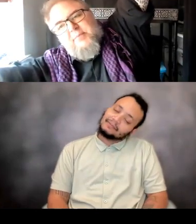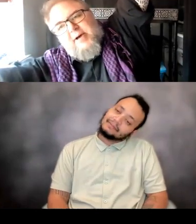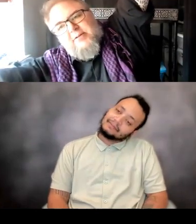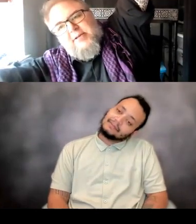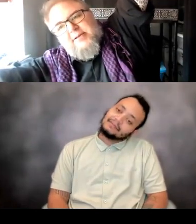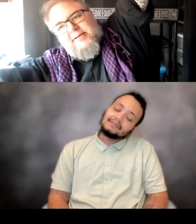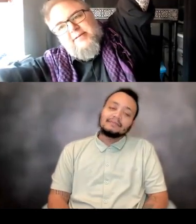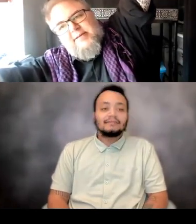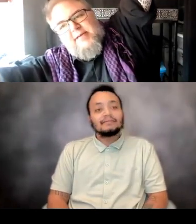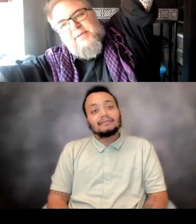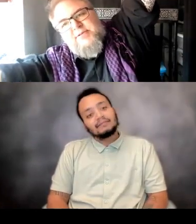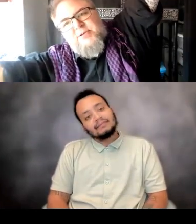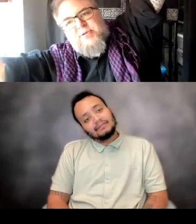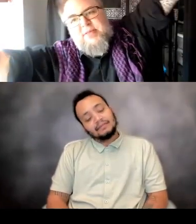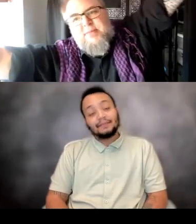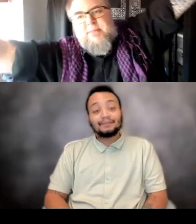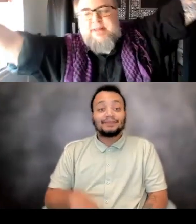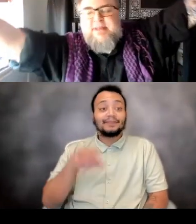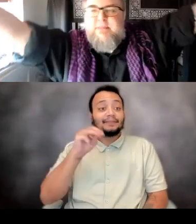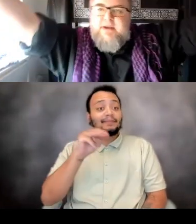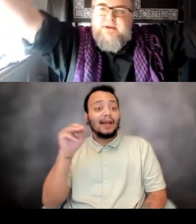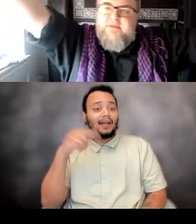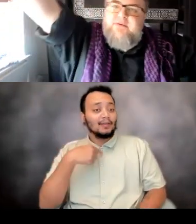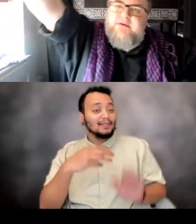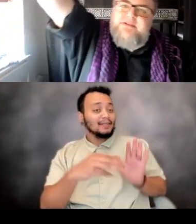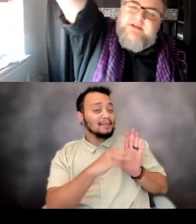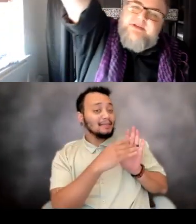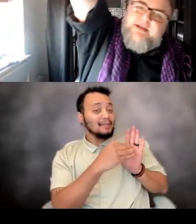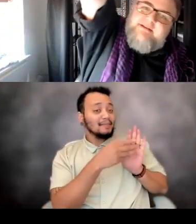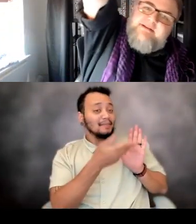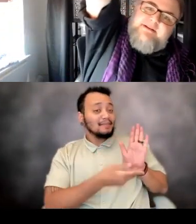I'm modeling. Emil's usually the model for stretching,